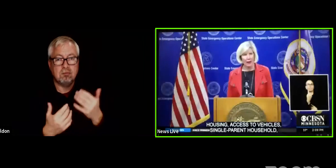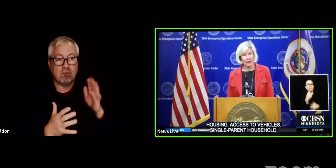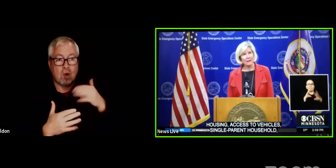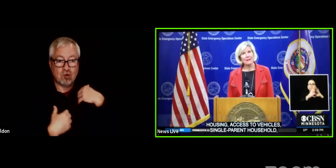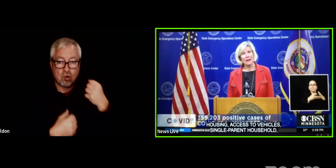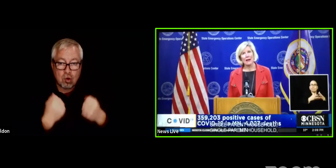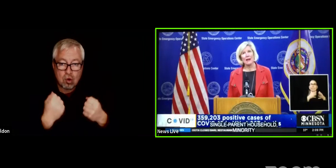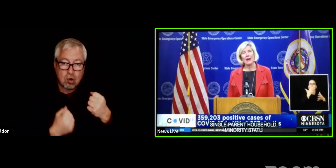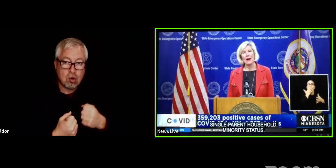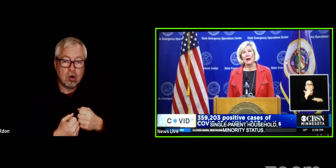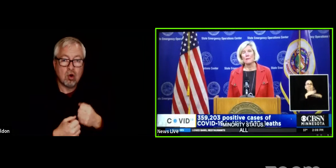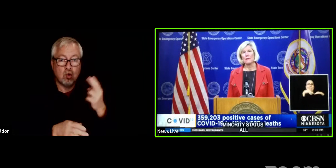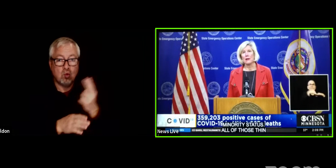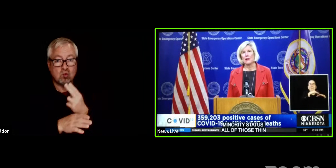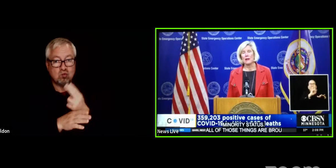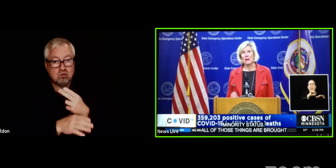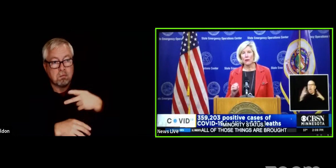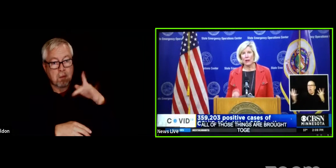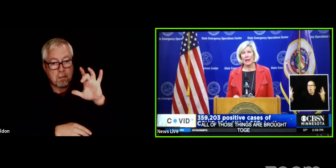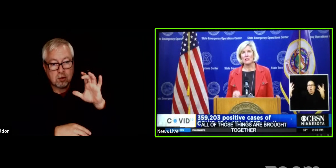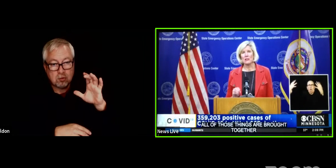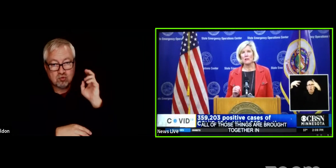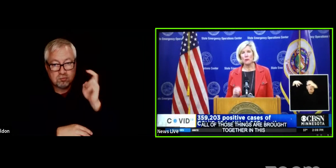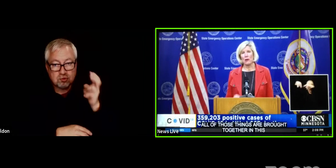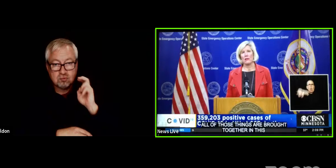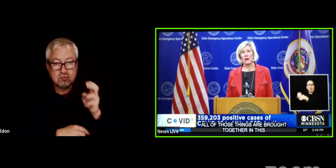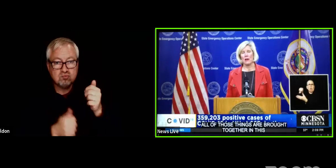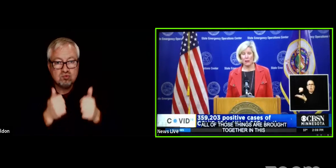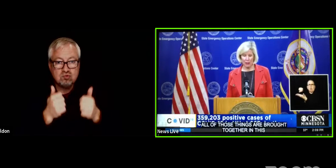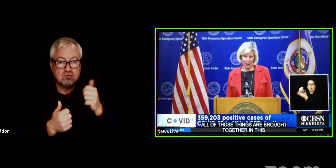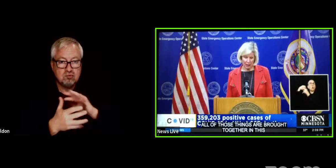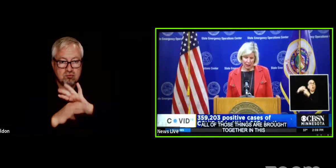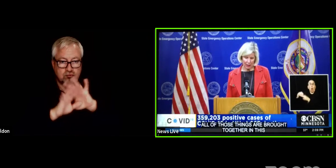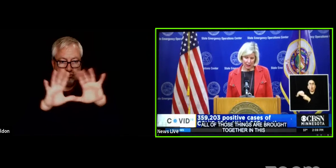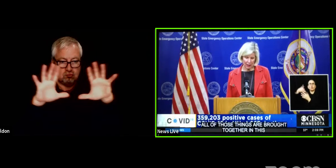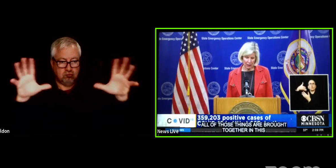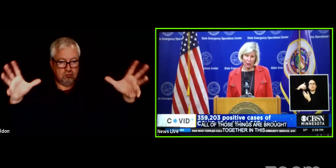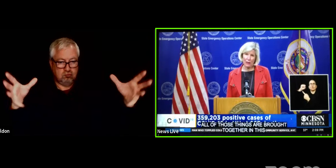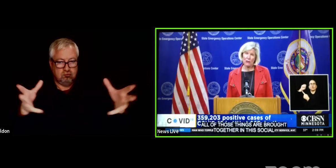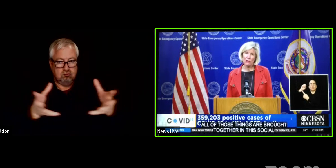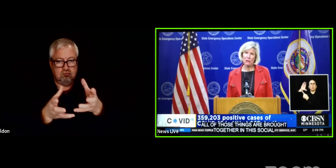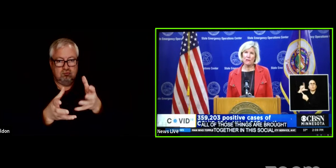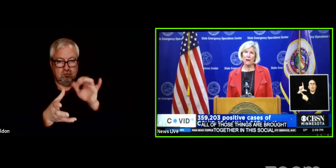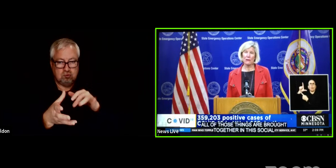AND AS I SAID, LOCATIONS WITH A GREATER SOCIAL